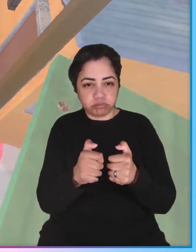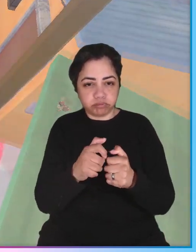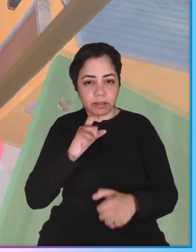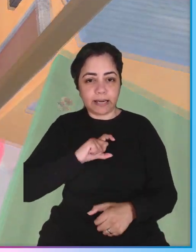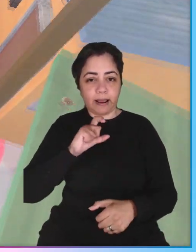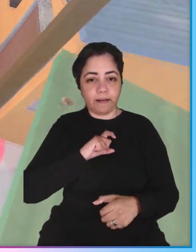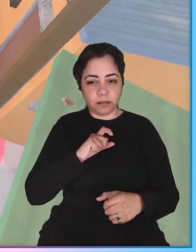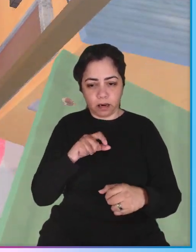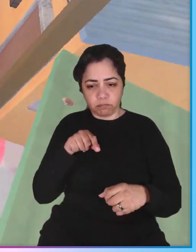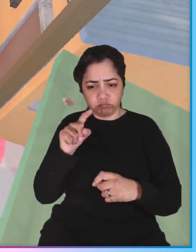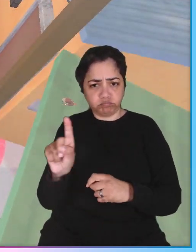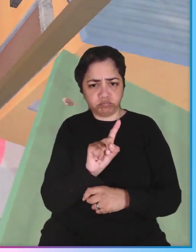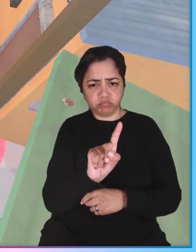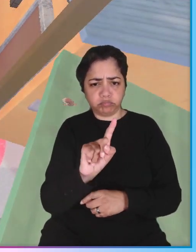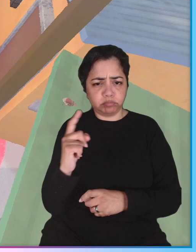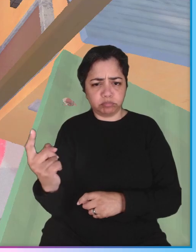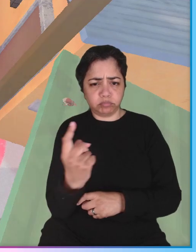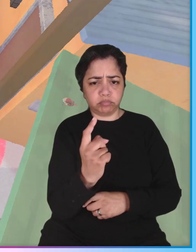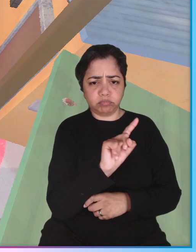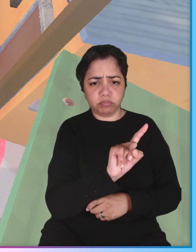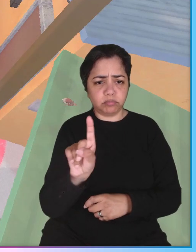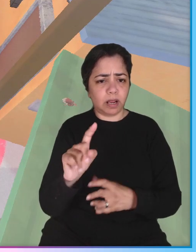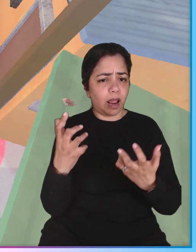or by clicking on interactable icons with a mouse.